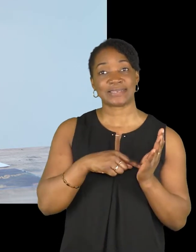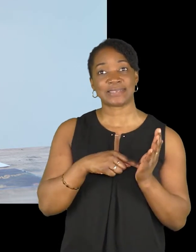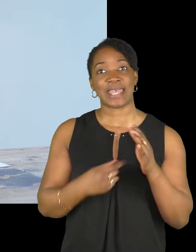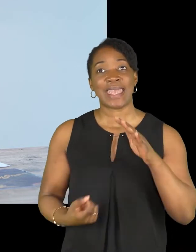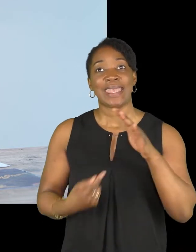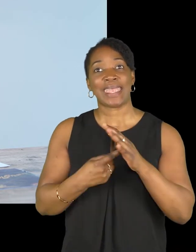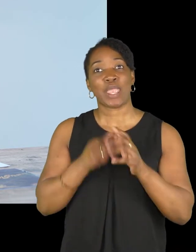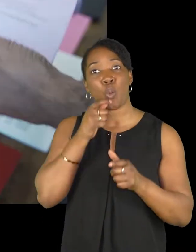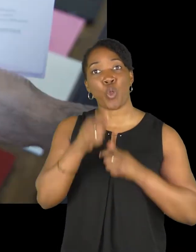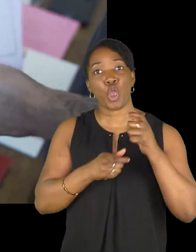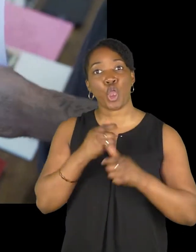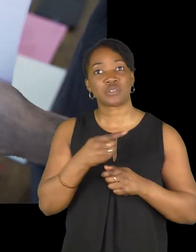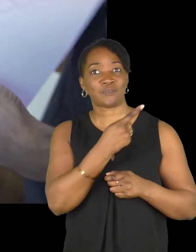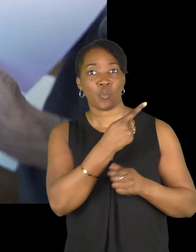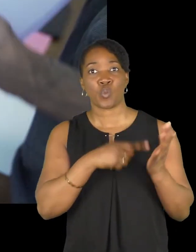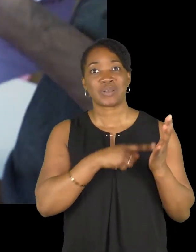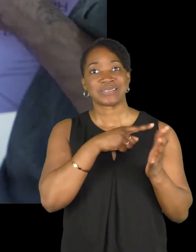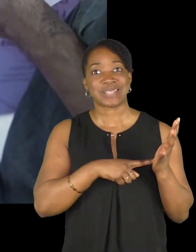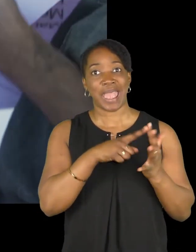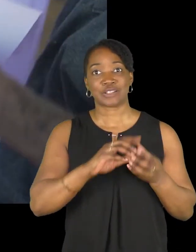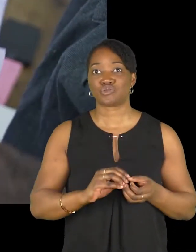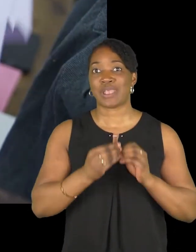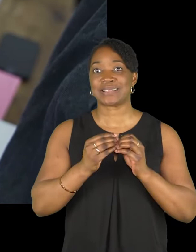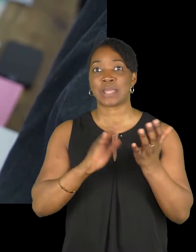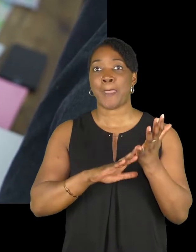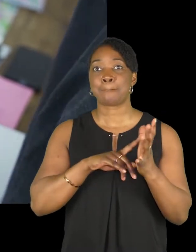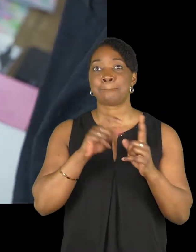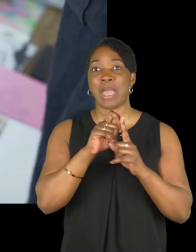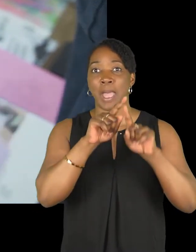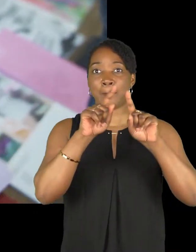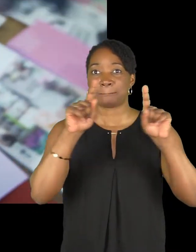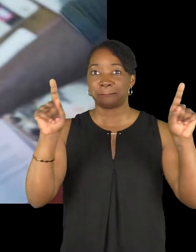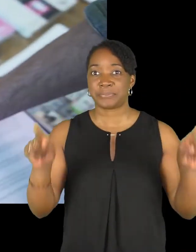for Tate as well. So we kind of produced this map, which was really thinking about, yeah, making our